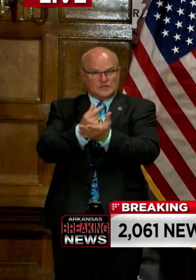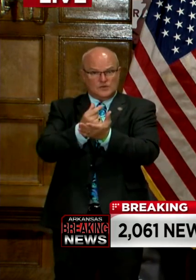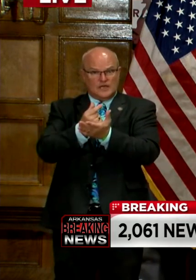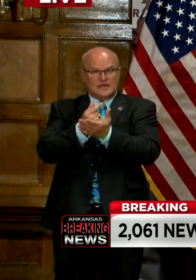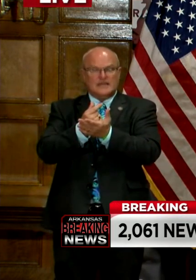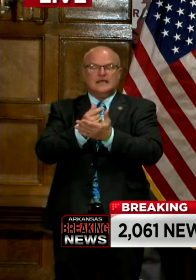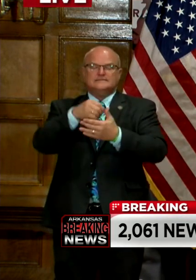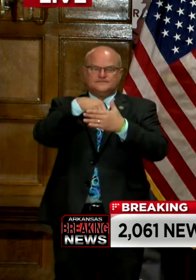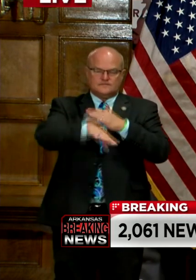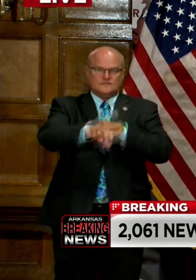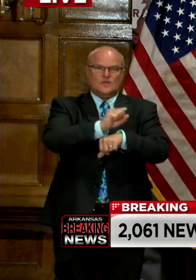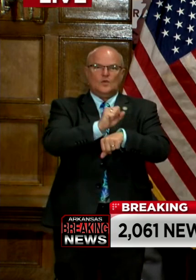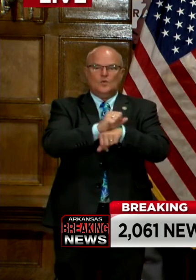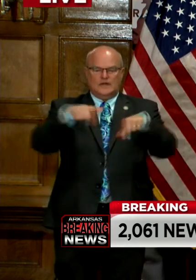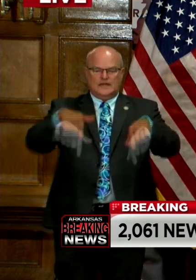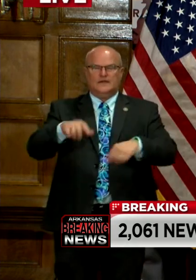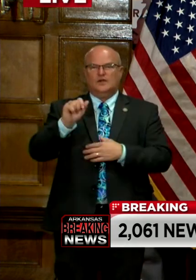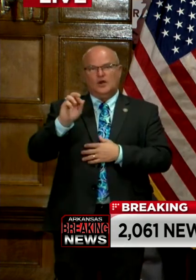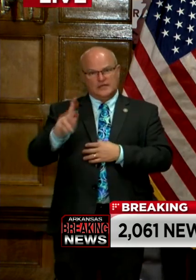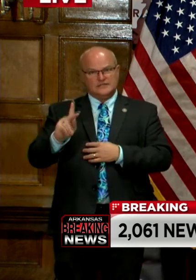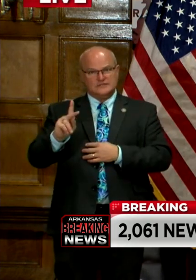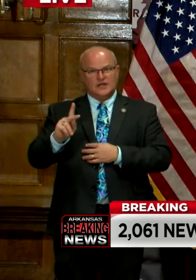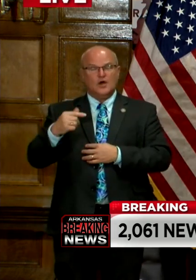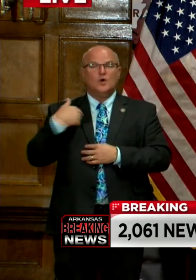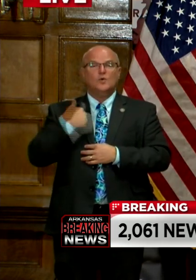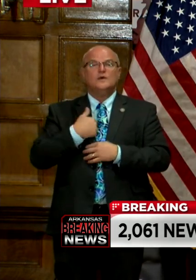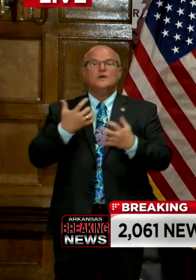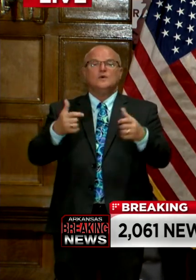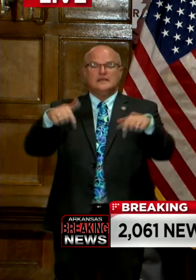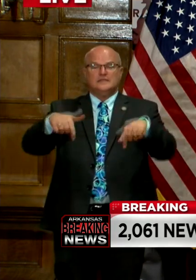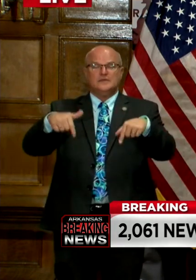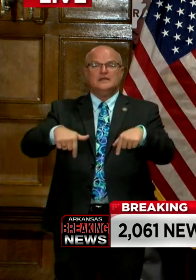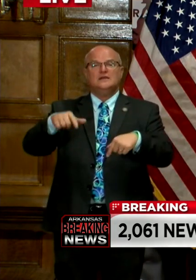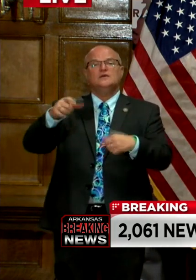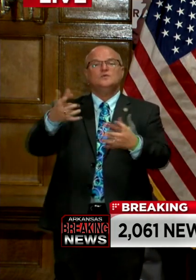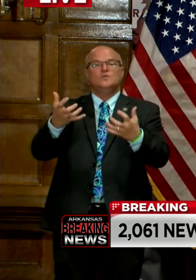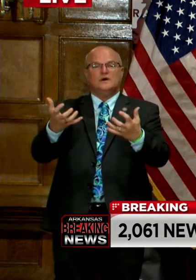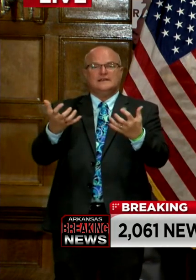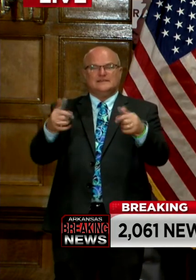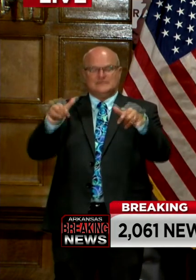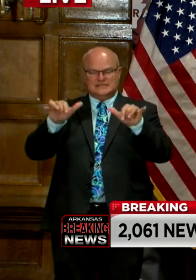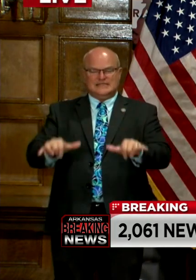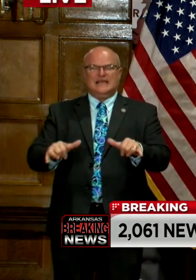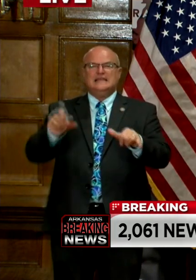NEEDED. STUDENTS WILL GRADUATE AND GO TO WORK HERE IN ARKANSAS.